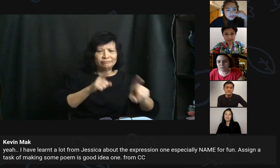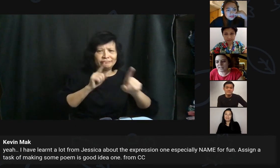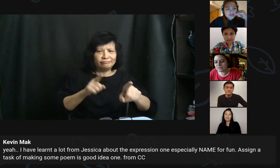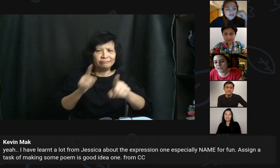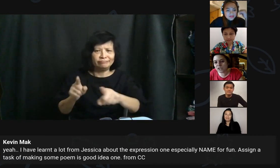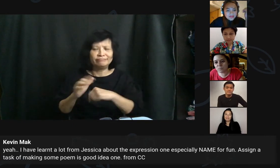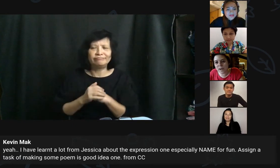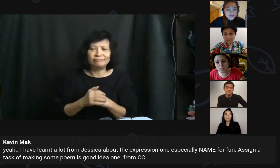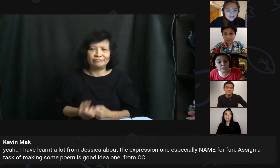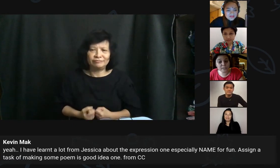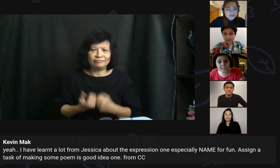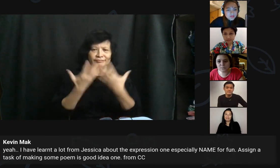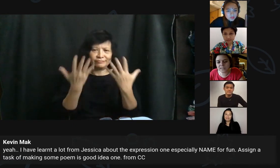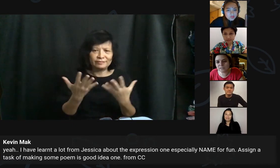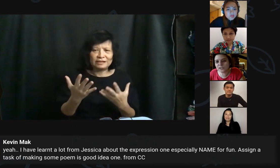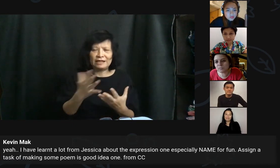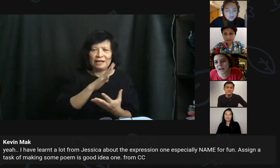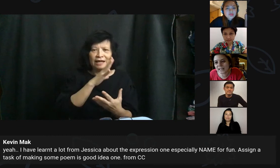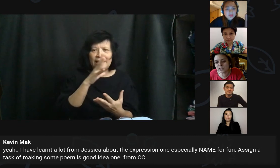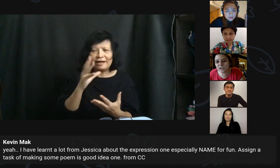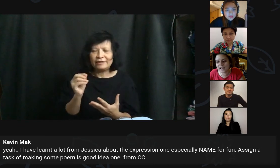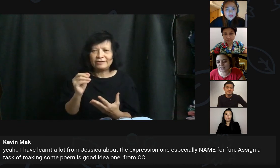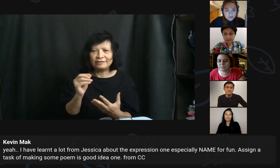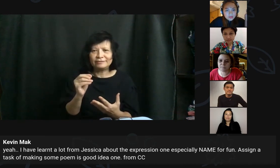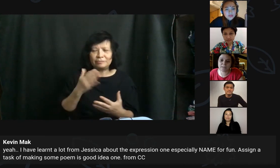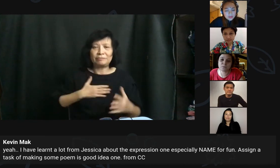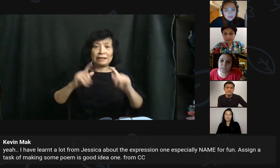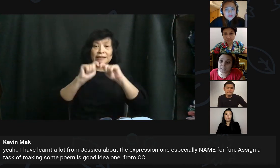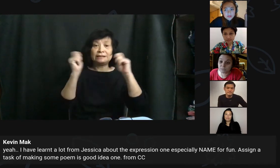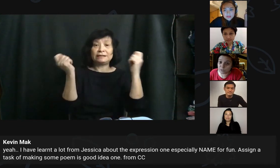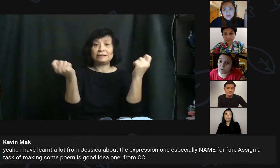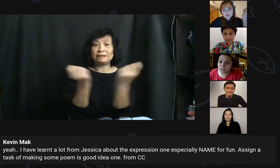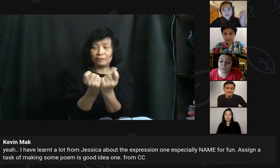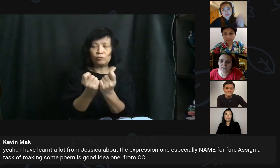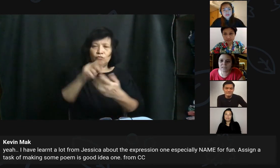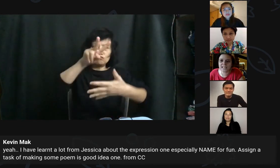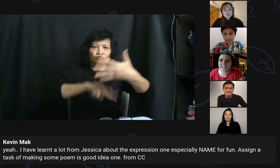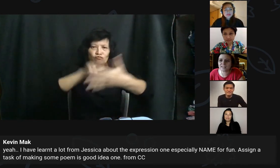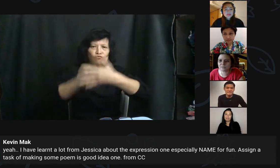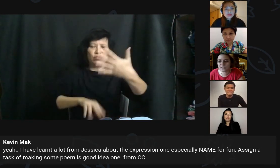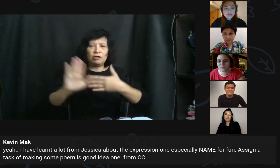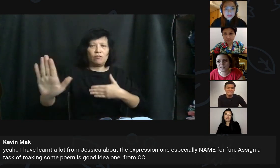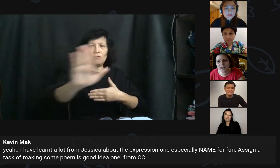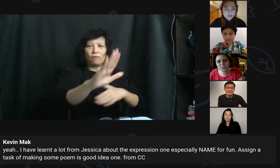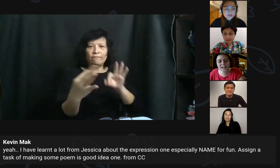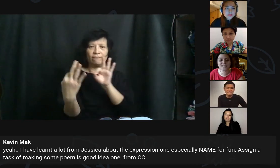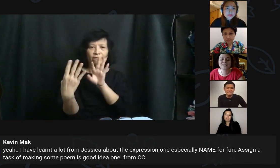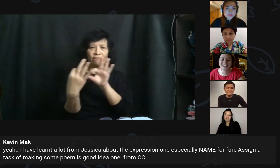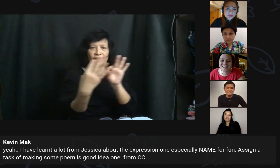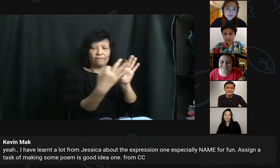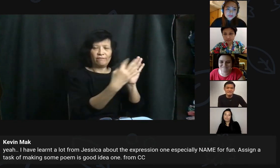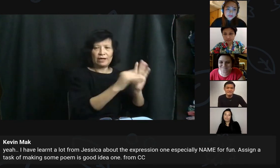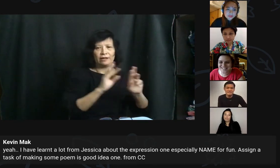I will definitely go back with the team will definitely go back and look at them and maybe we can respond to them later because for now we’re out of time.